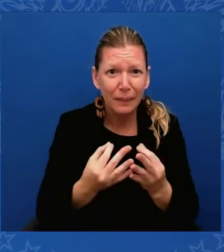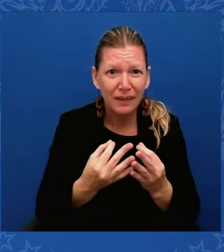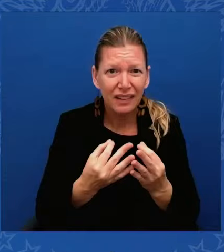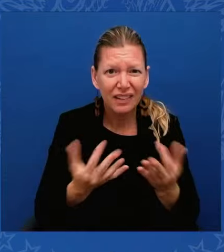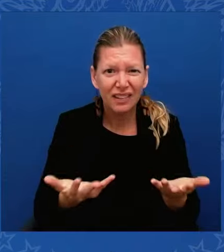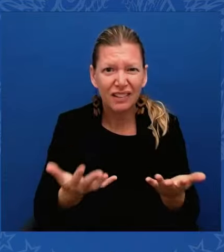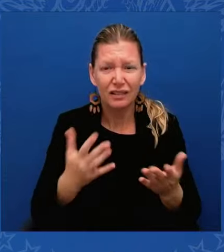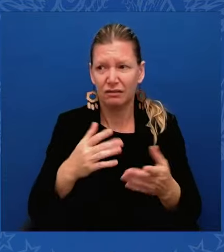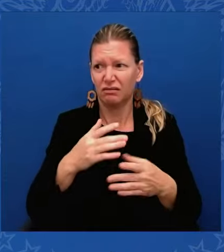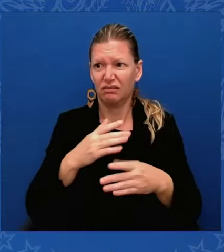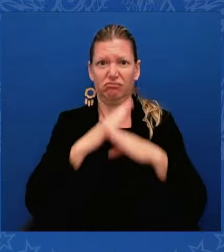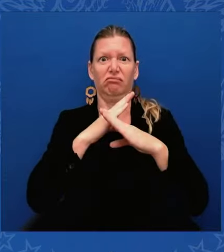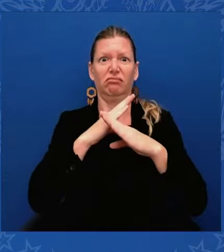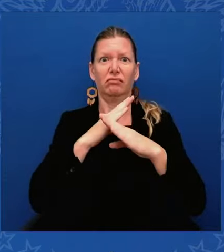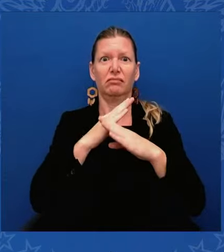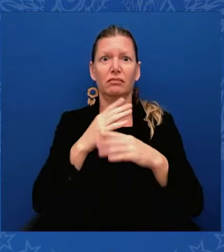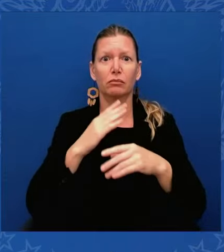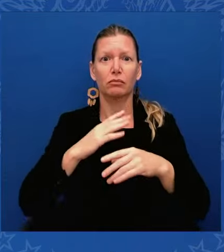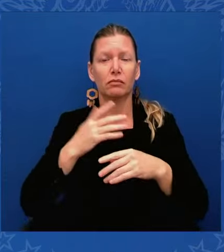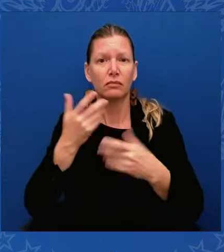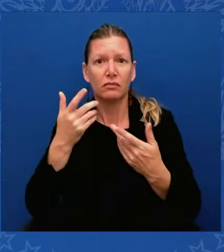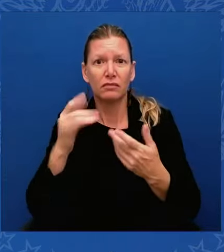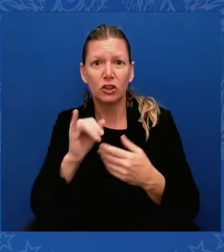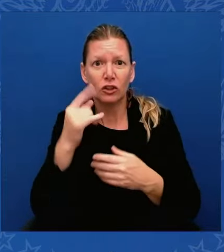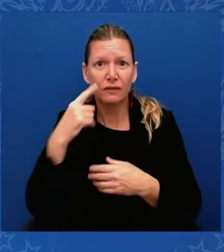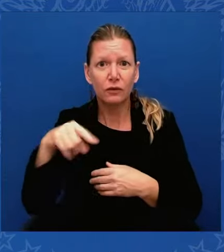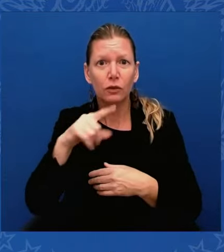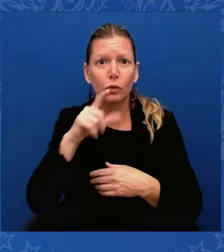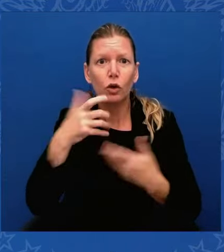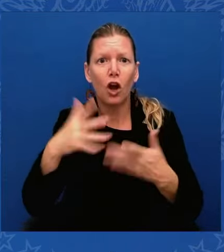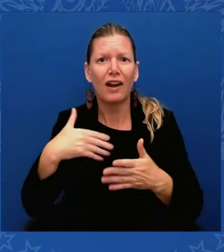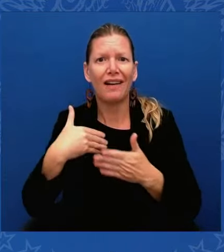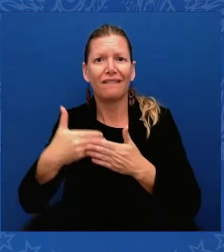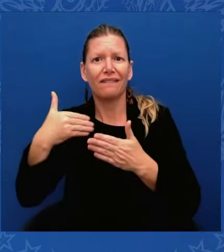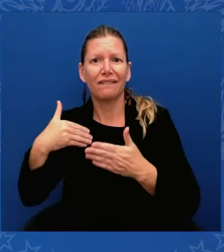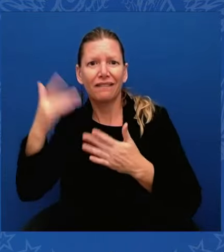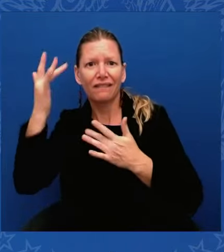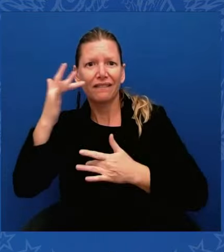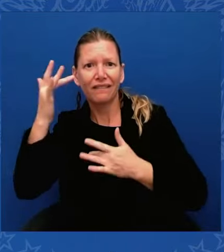and then when we finally got done to make up for it.